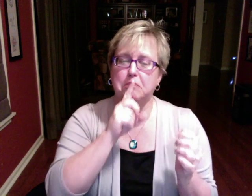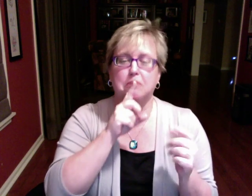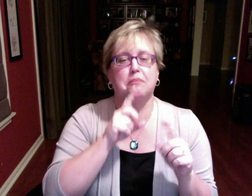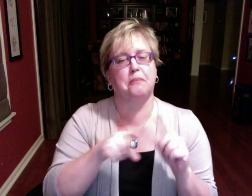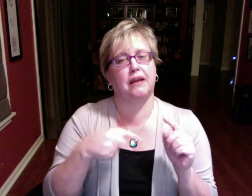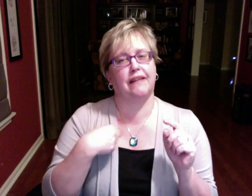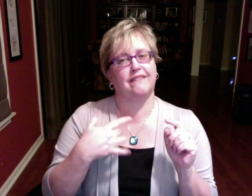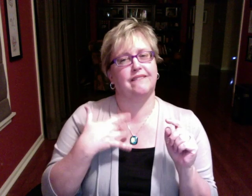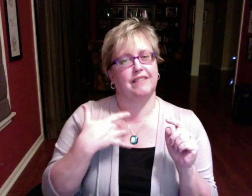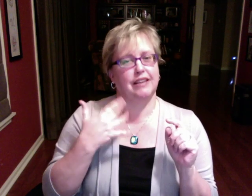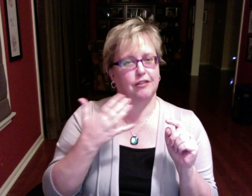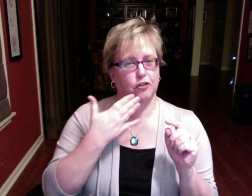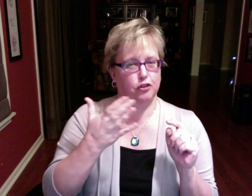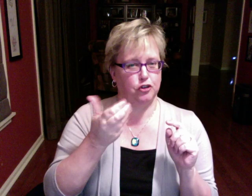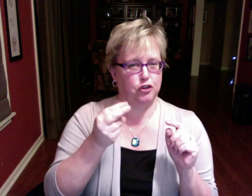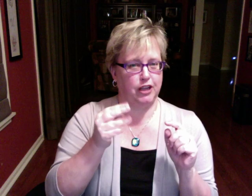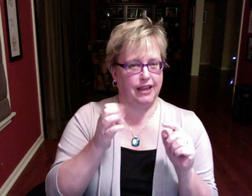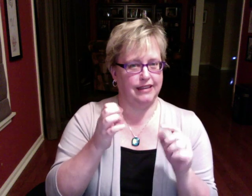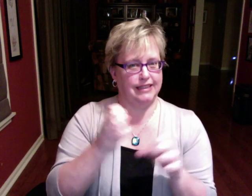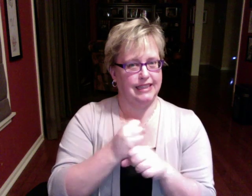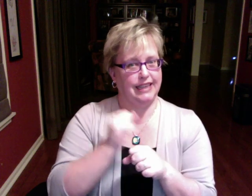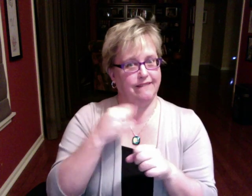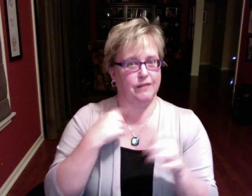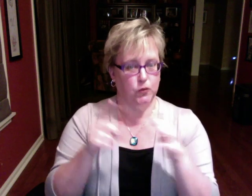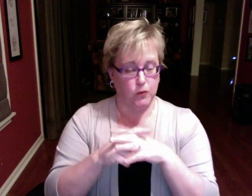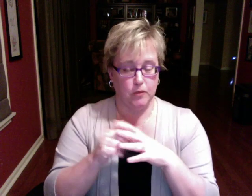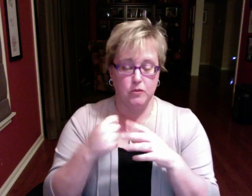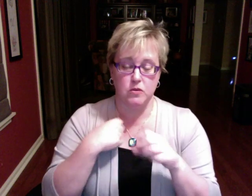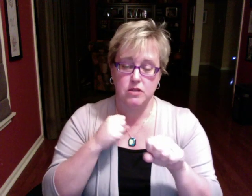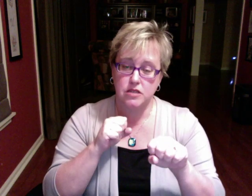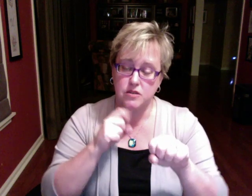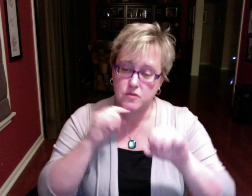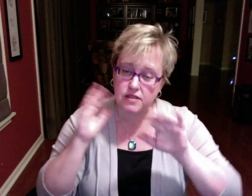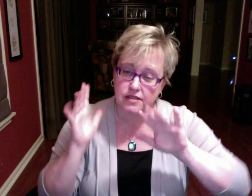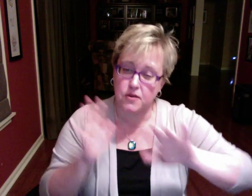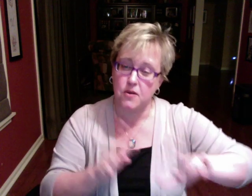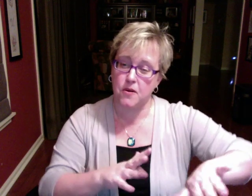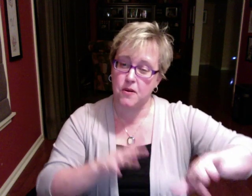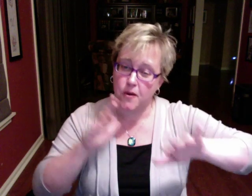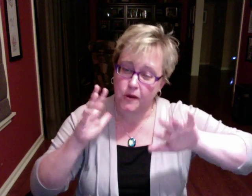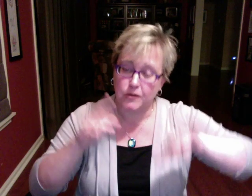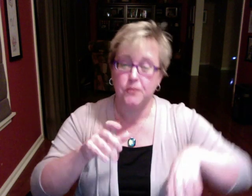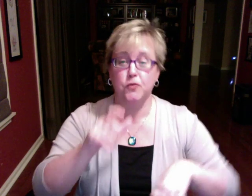I thought my chances of getting one would be better if I went. So I braved the roads.